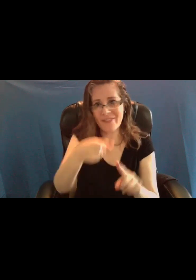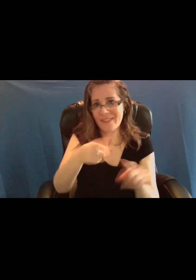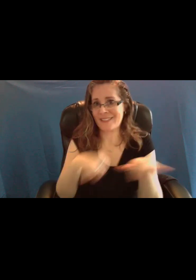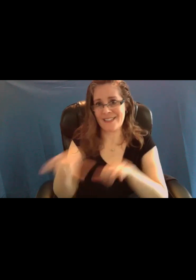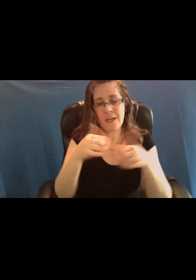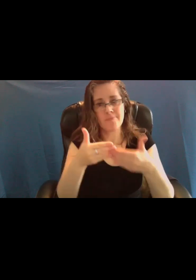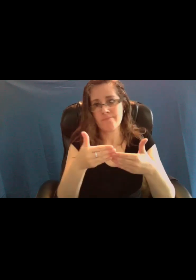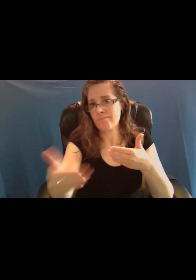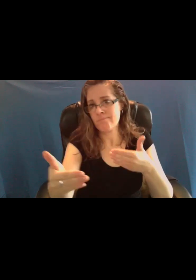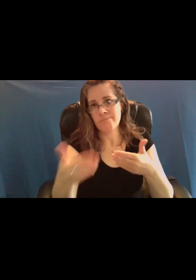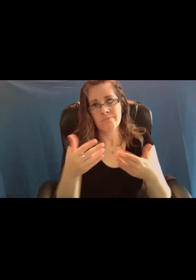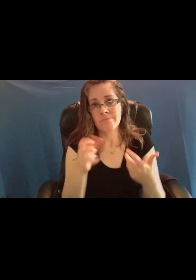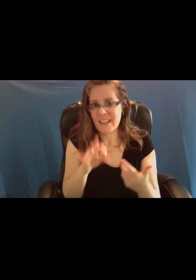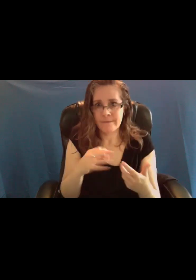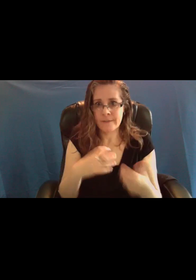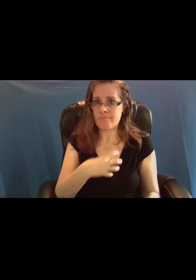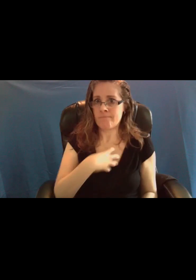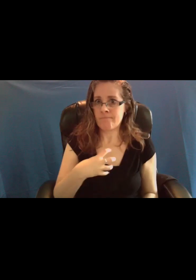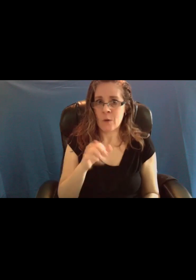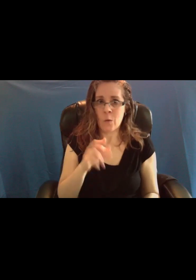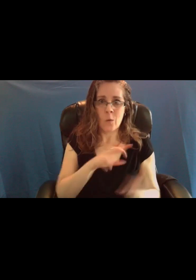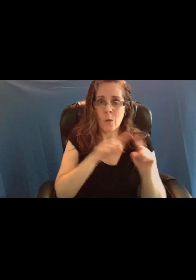This 2.1 standard encompasses all the guidelines presented in